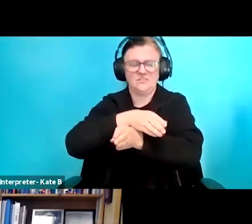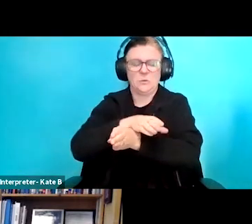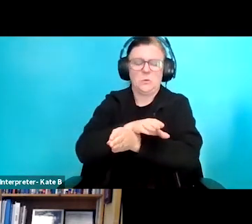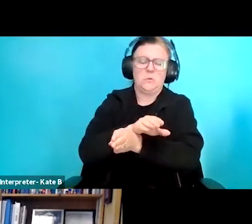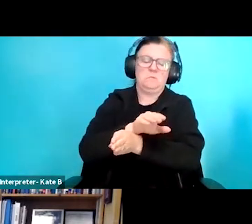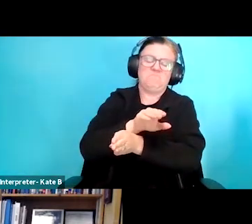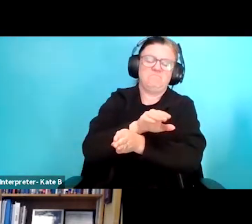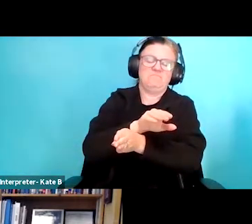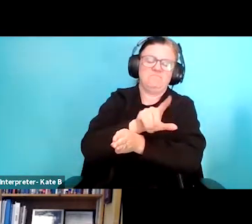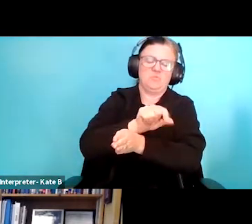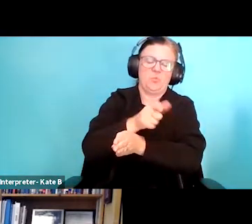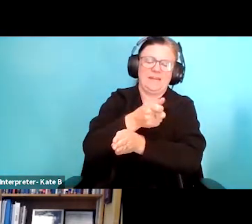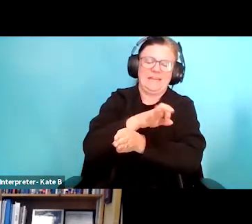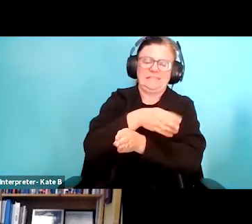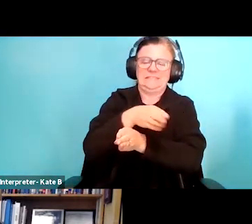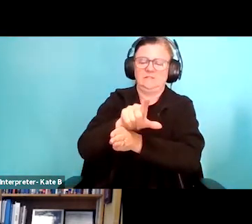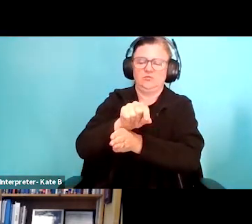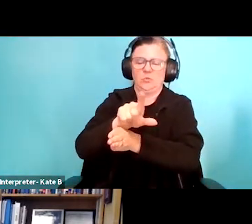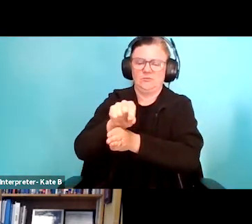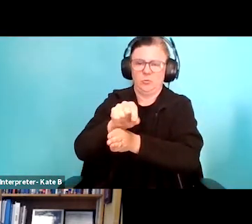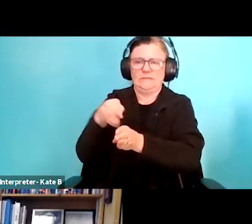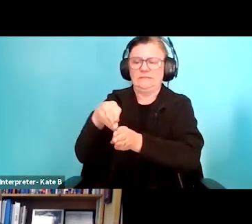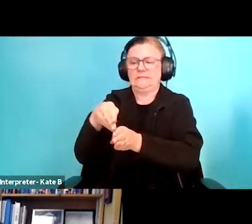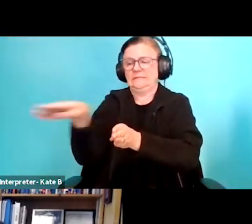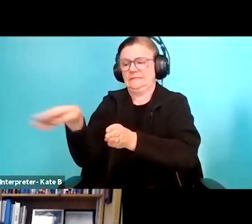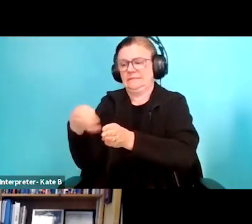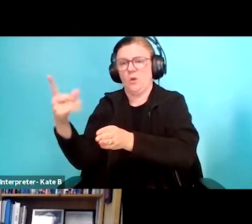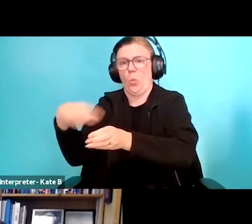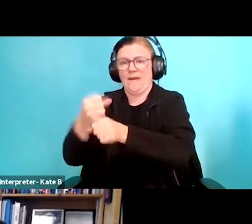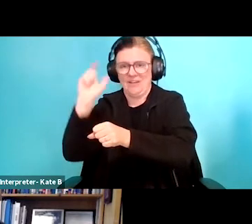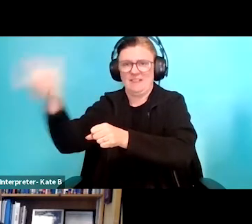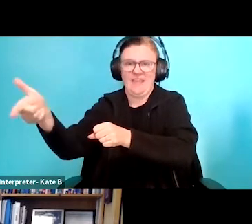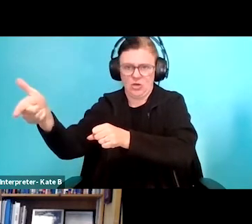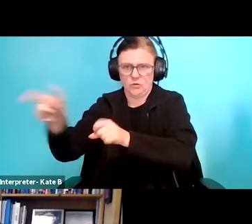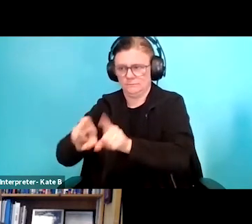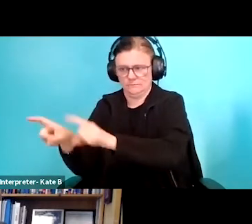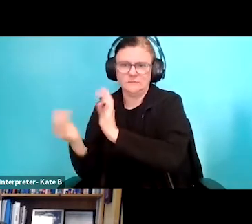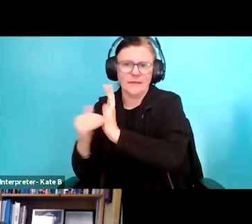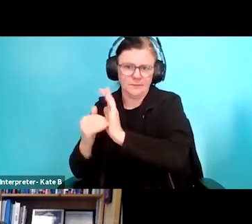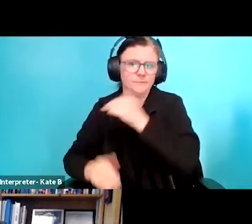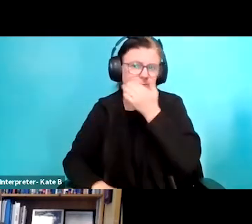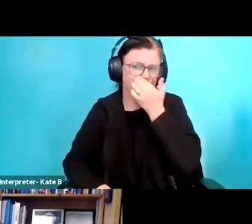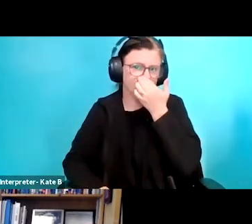all of the lockdown and social distancing measures were in fact in effect. So